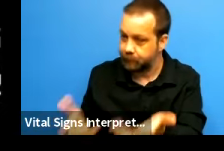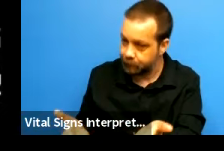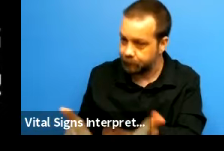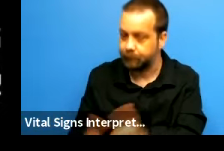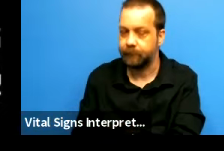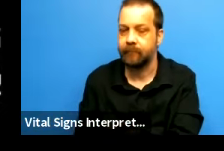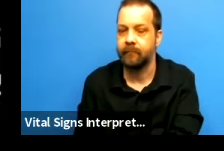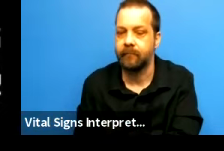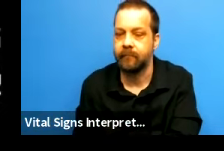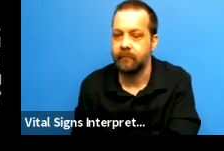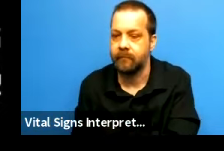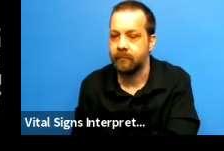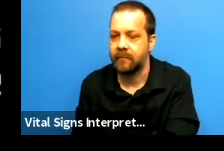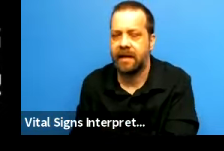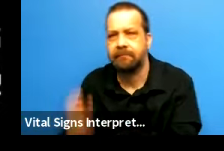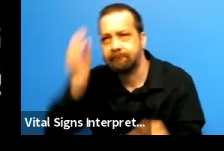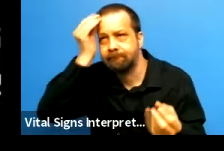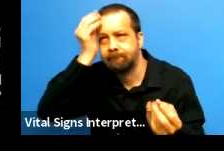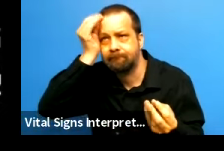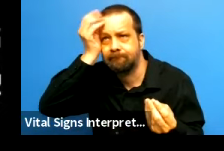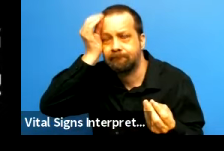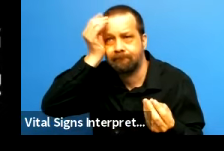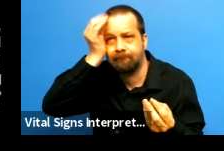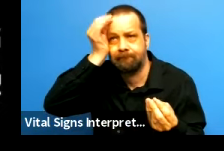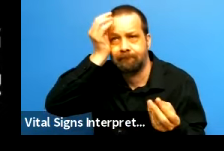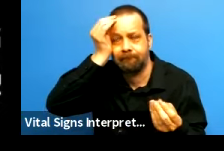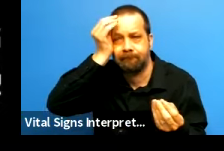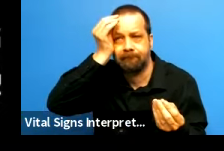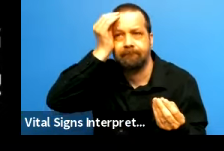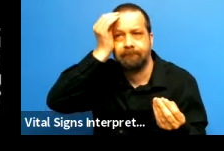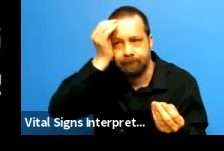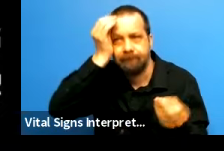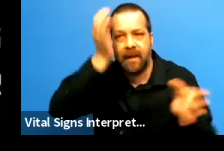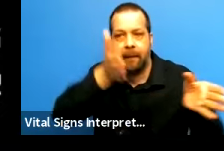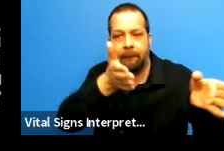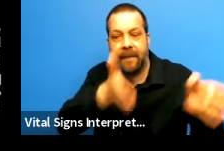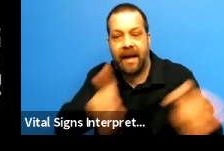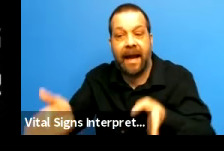Be thinking about that and go ahead and plan ahead.